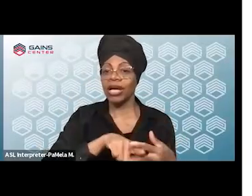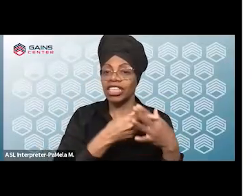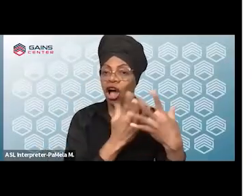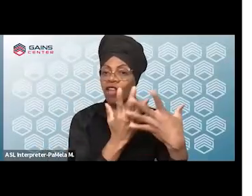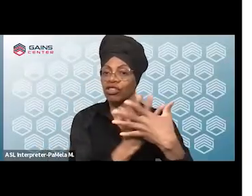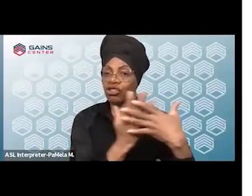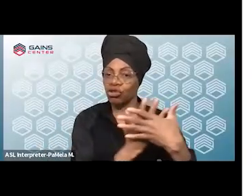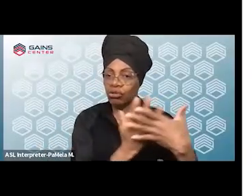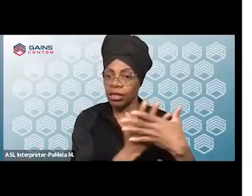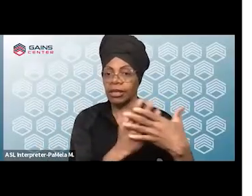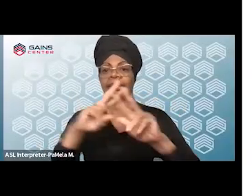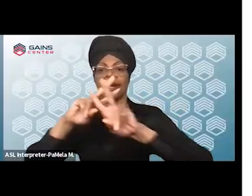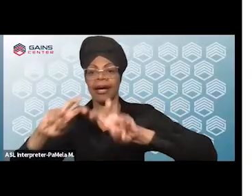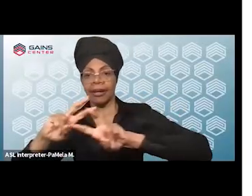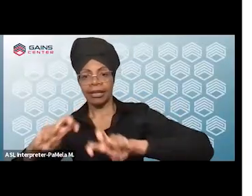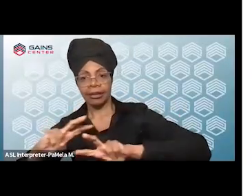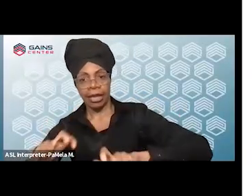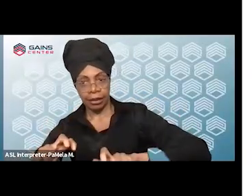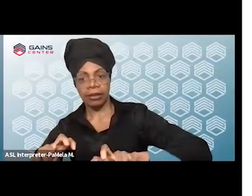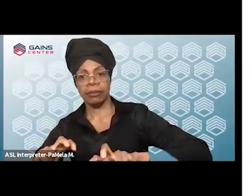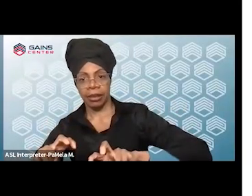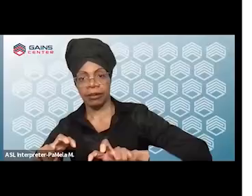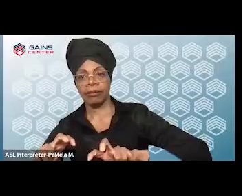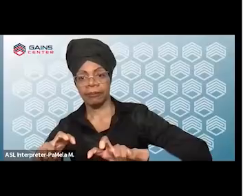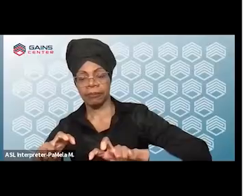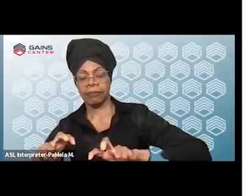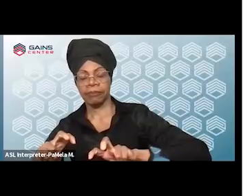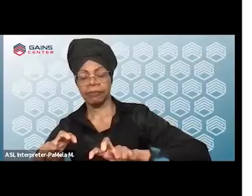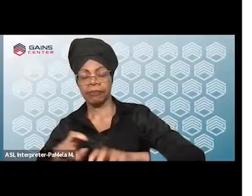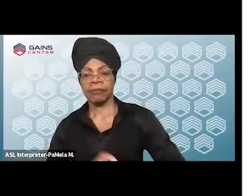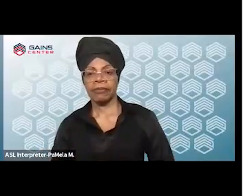And, you know, there are multiple brief validated tools